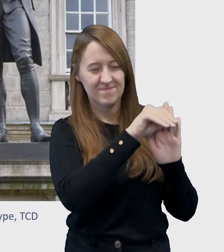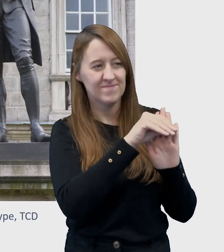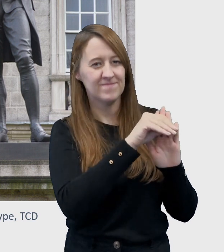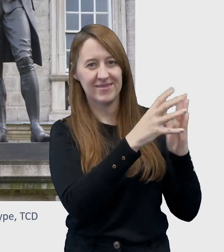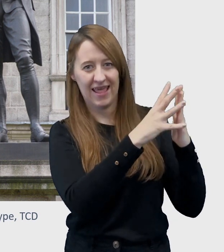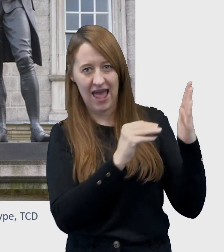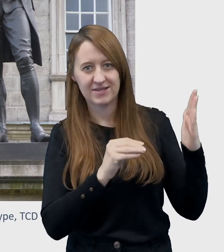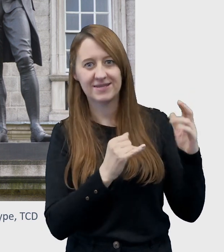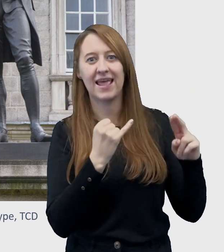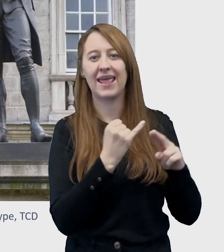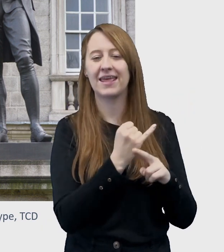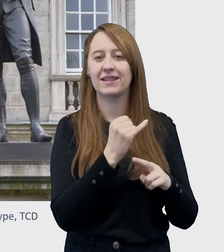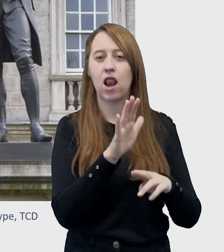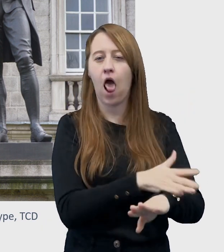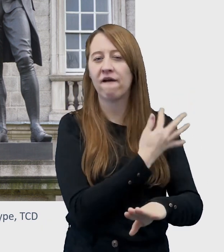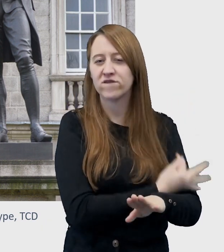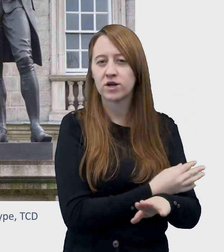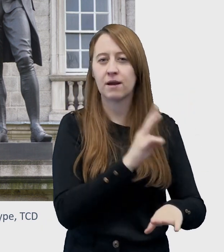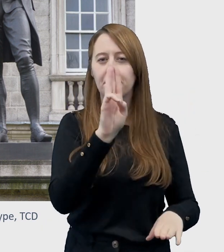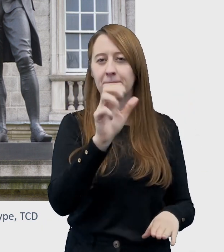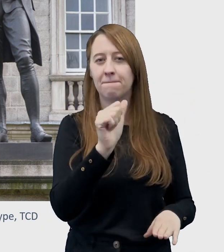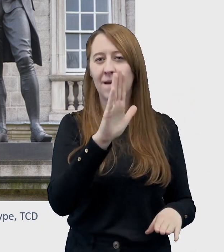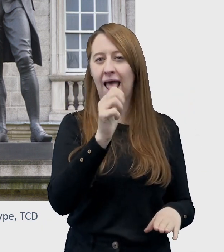When I was approached by Mairead, who's the heritage